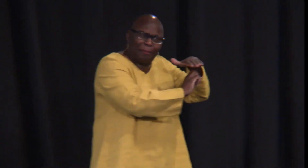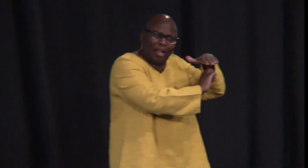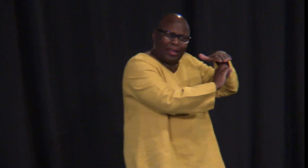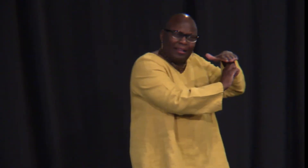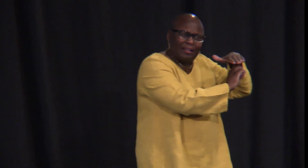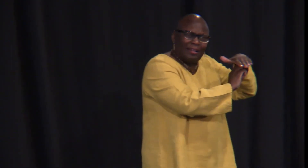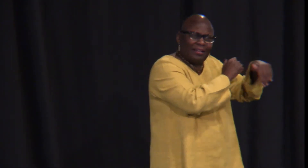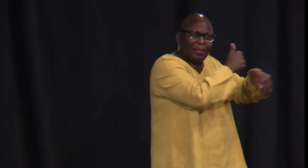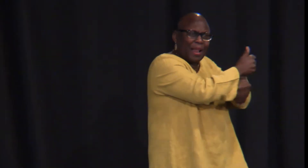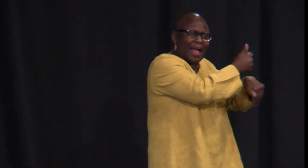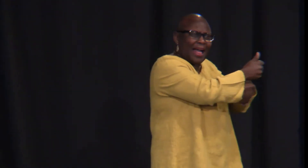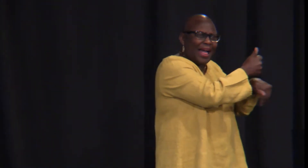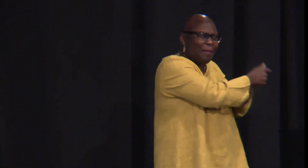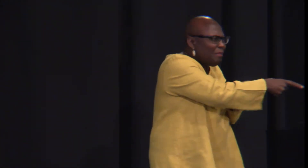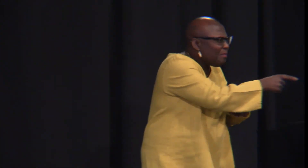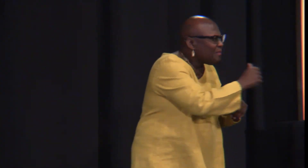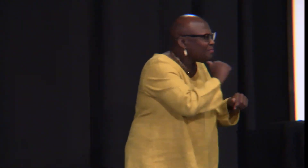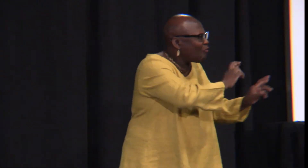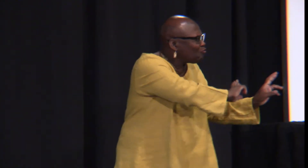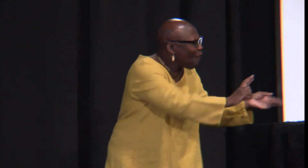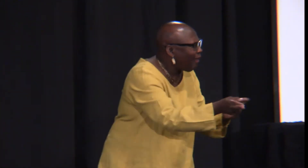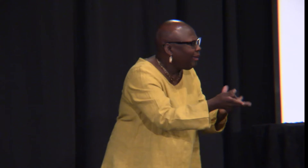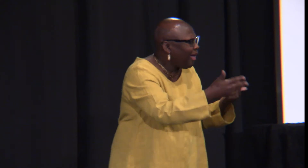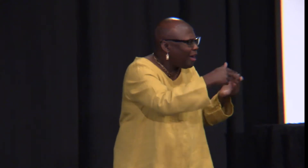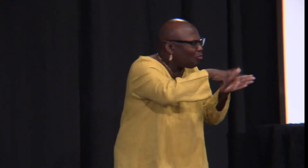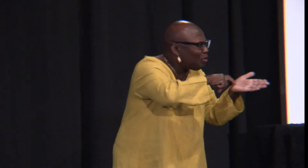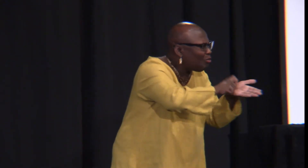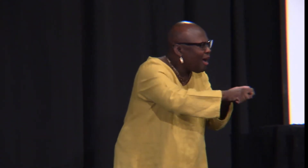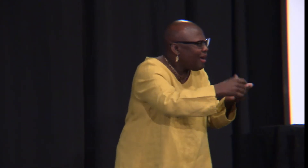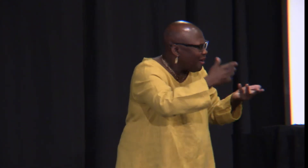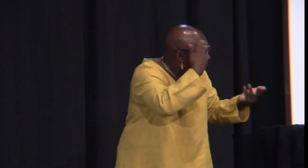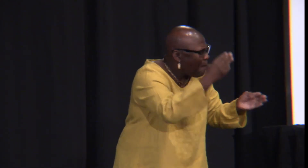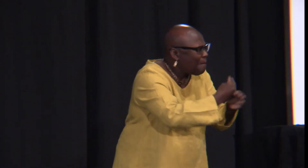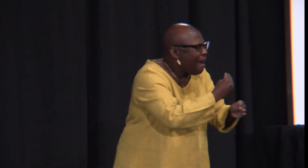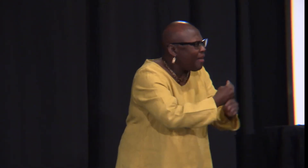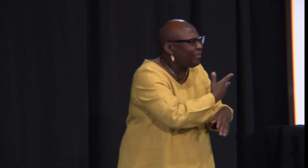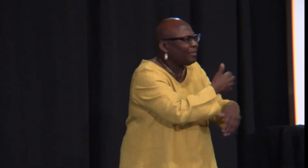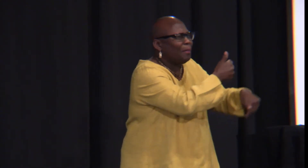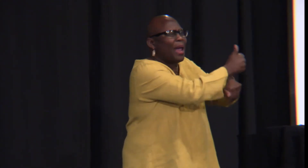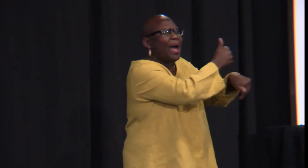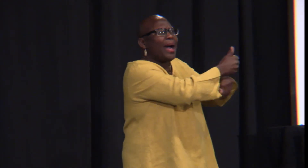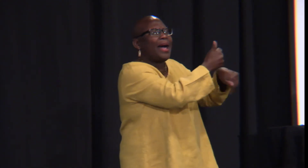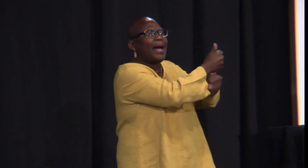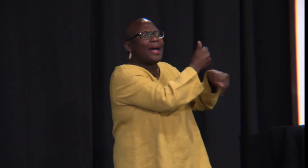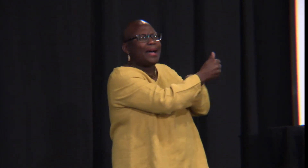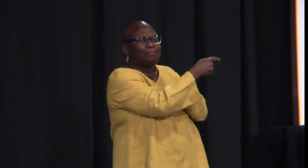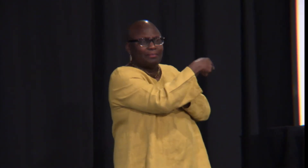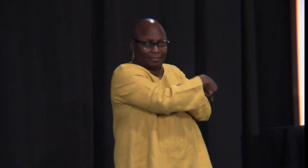I heard another one say what I often hear which is a complaint from an